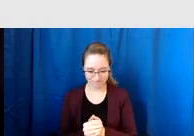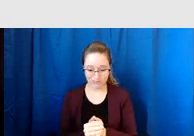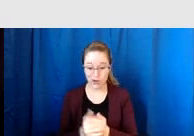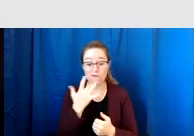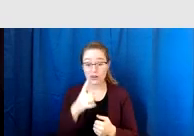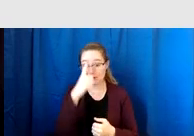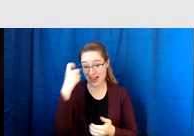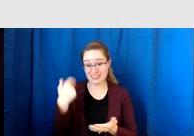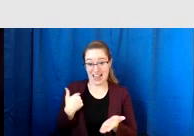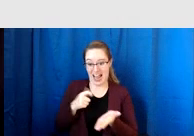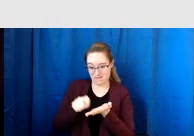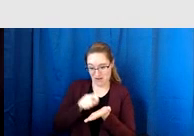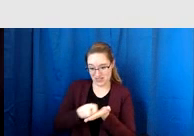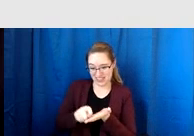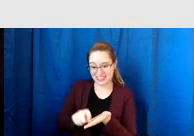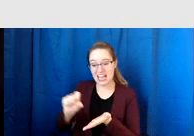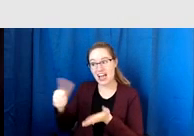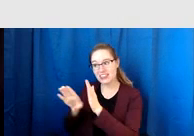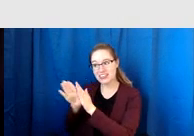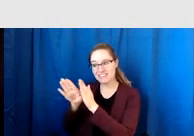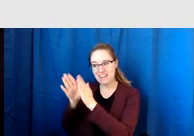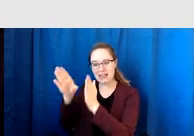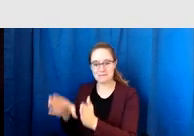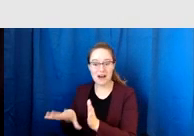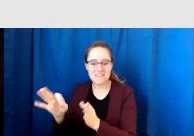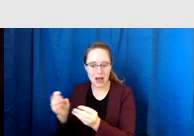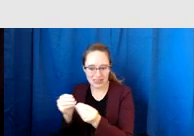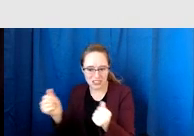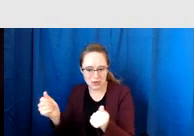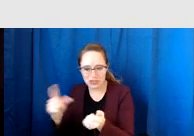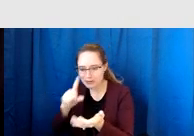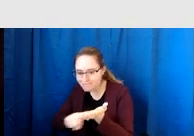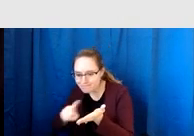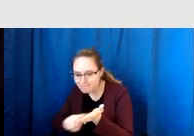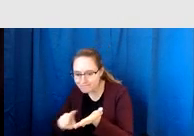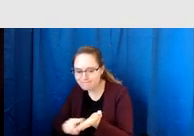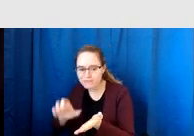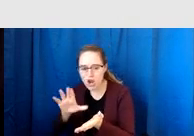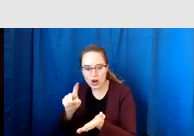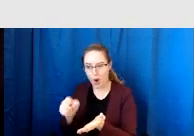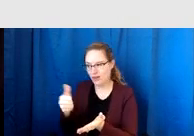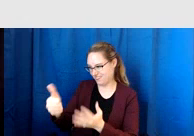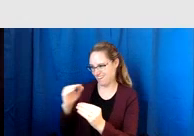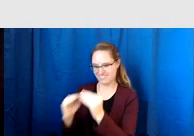actually, another of our developers actually found a solution digging into the code, and they fixed the code themselves.